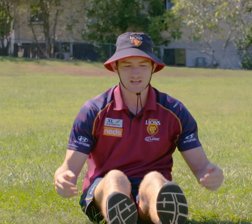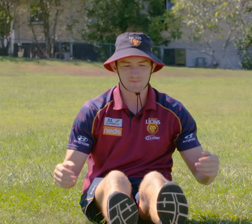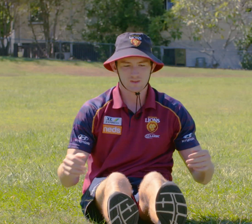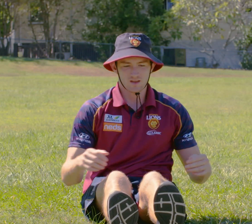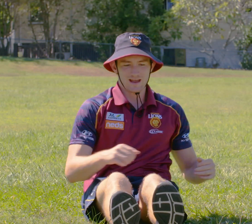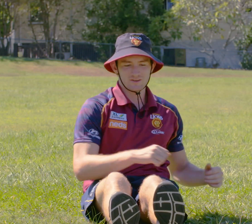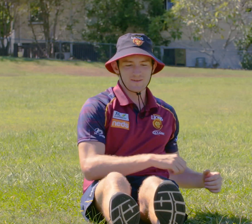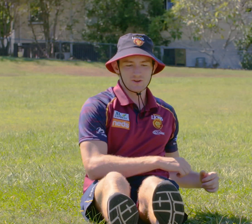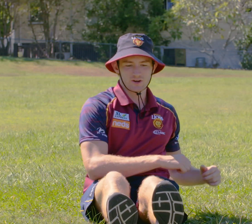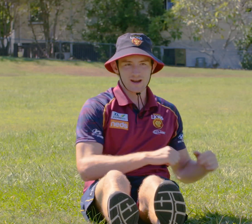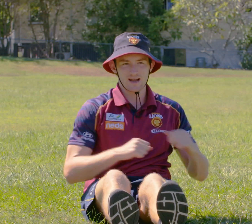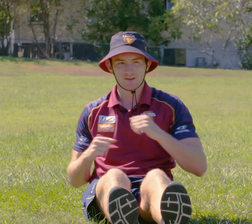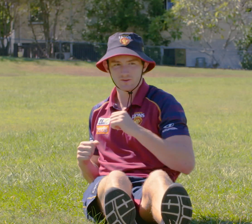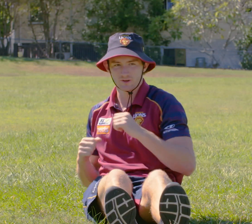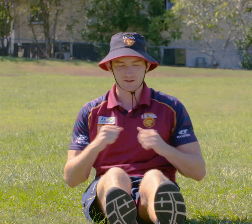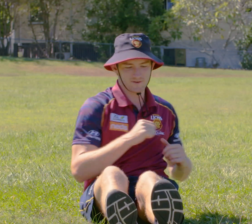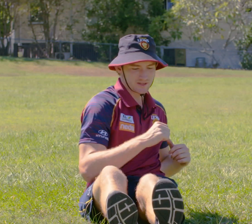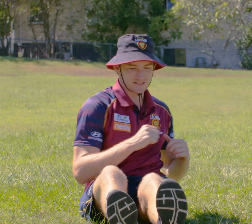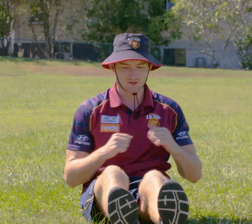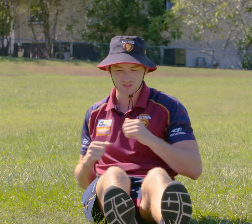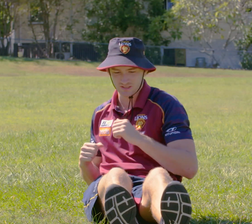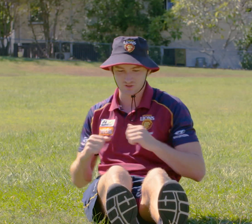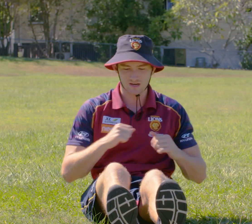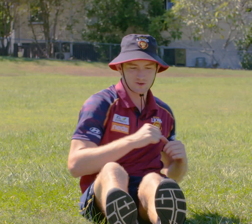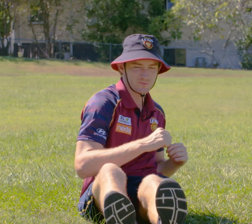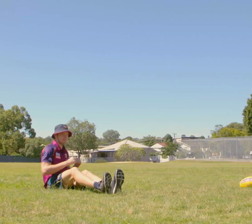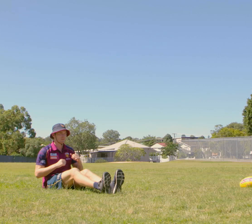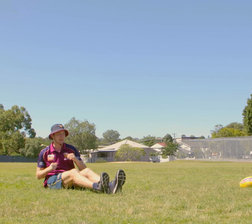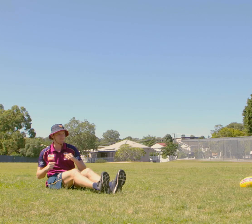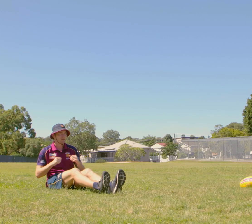So, having your feet on the ground, really focusing on just your trunk movement,